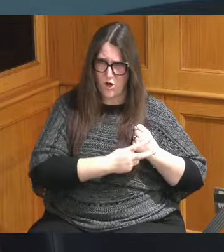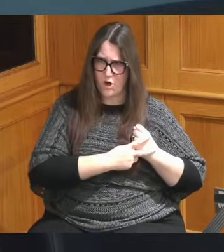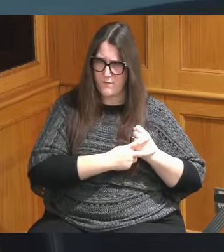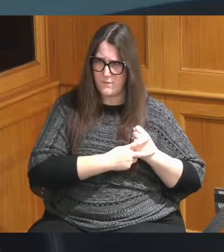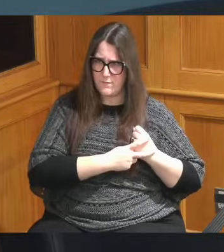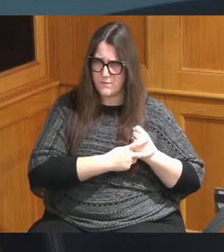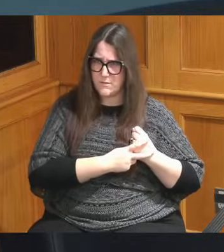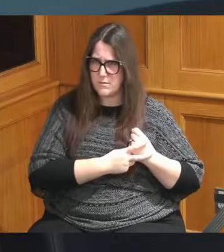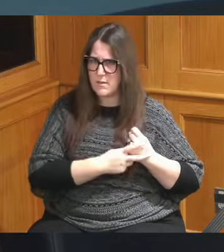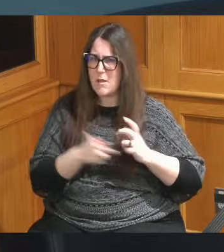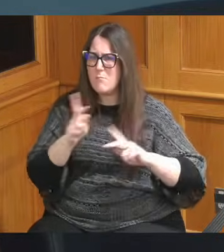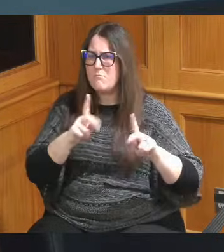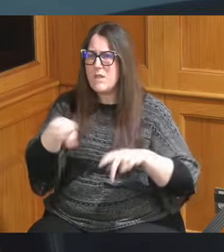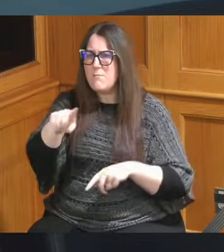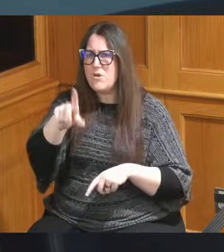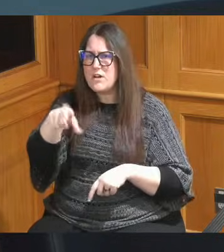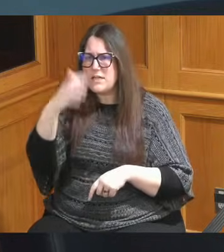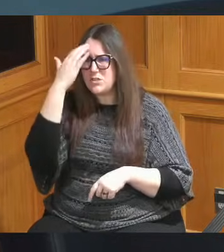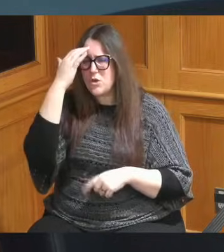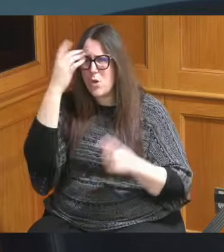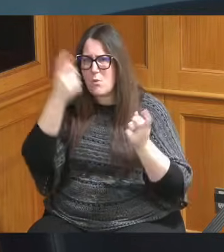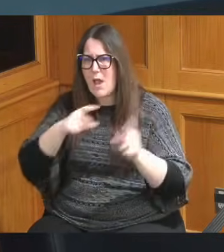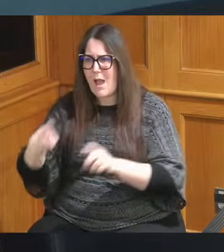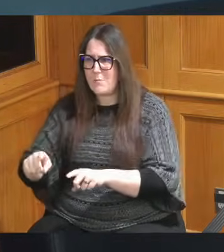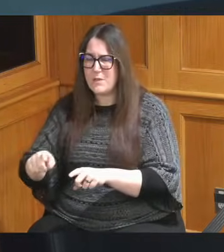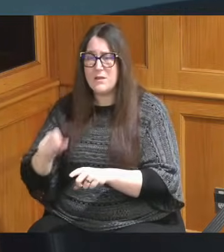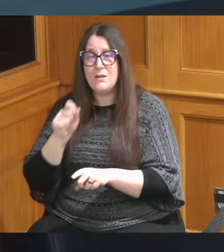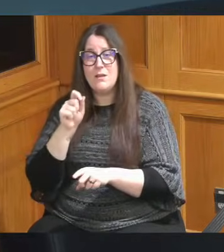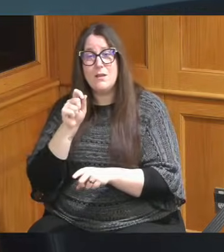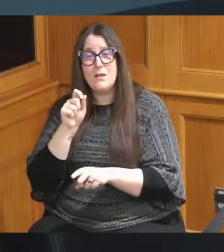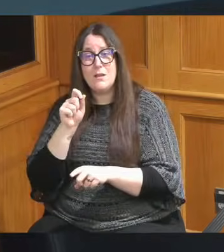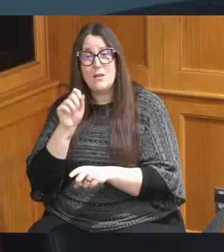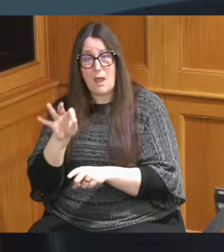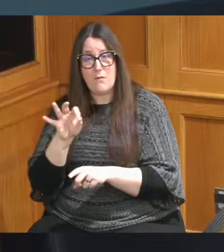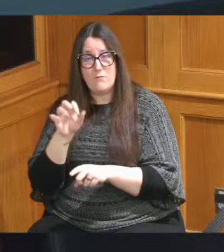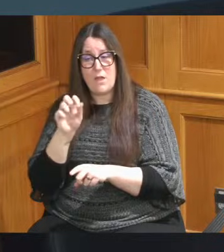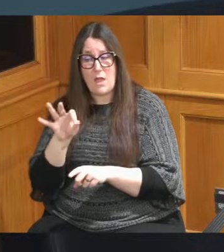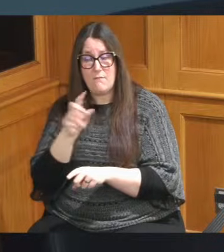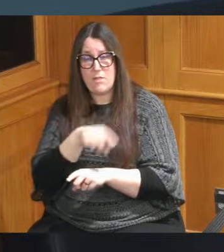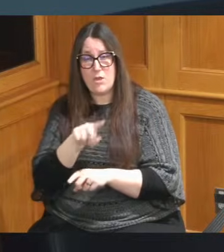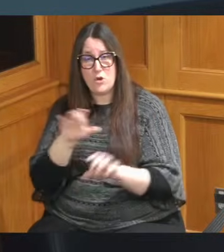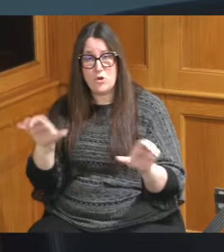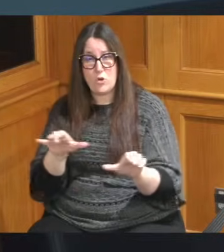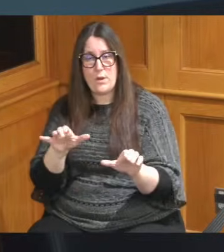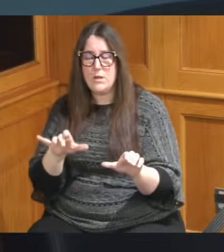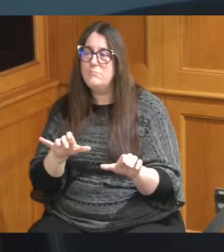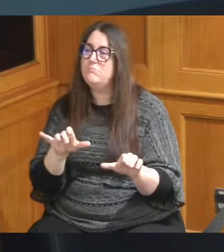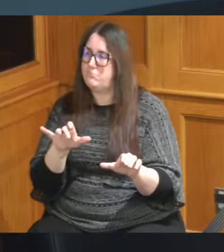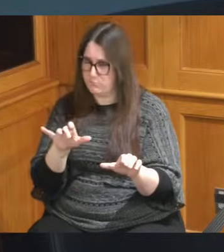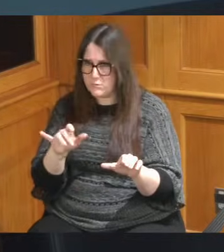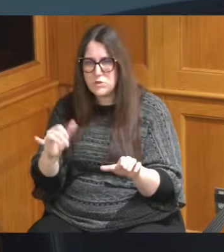And if these and I'm saying I said if these people are doing that, that's wrong. And they need to be